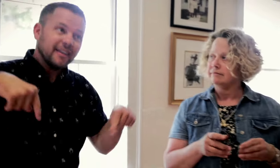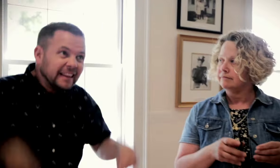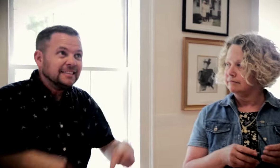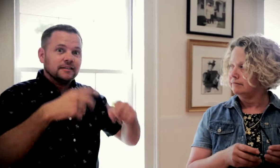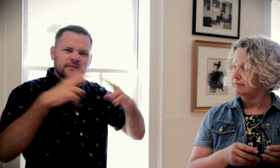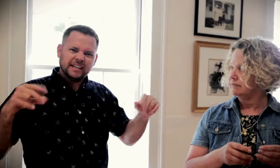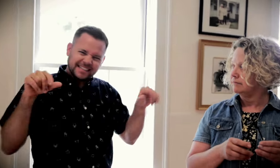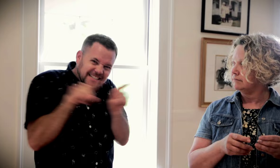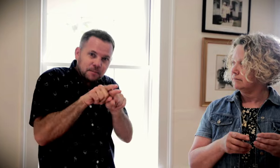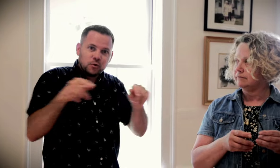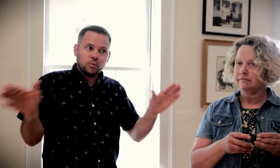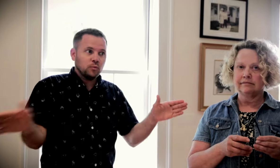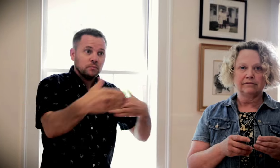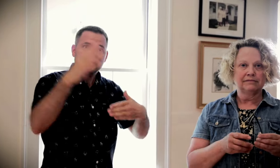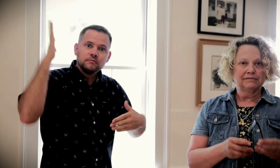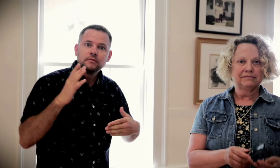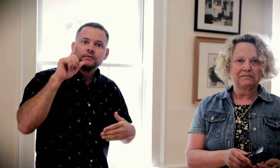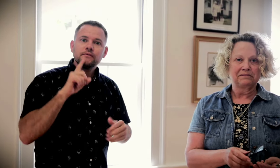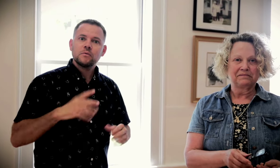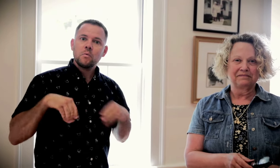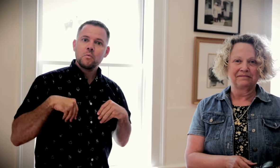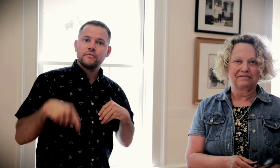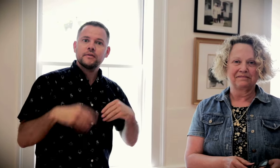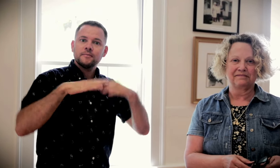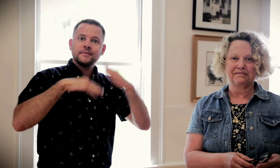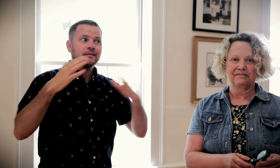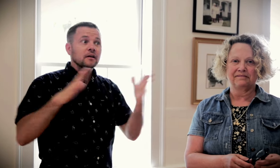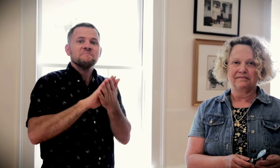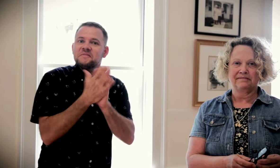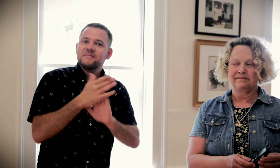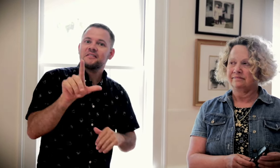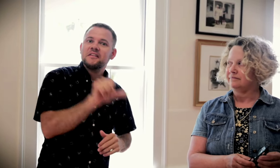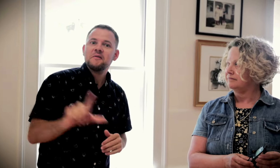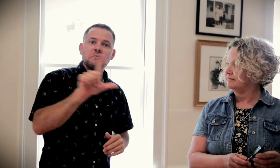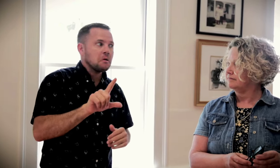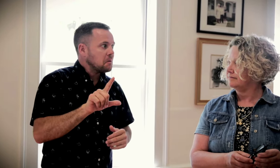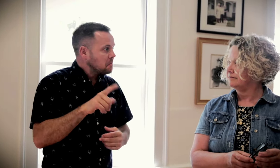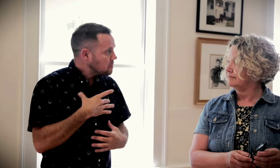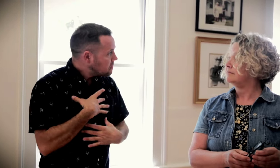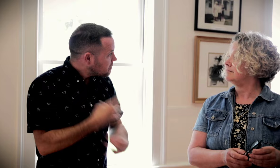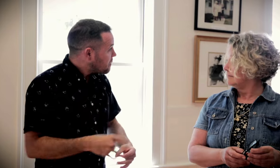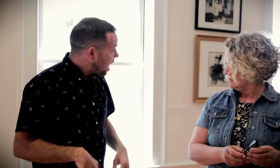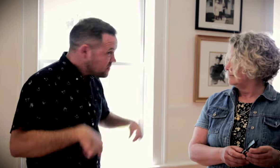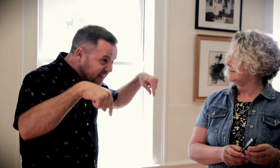She says this very same room used to be a house owned by a deaf man. And now it's become the library. Interesting!